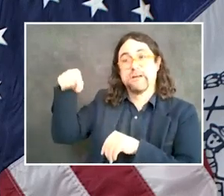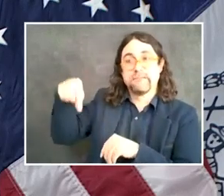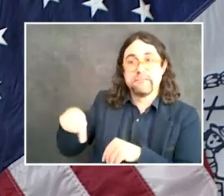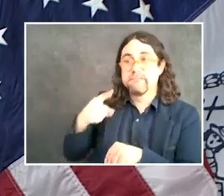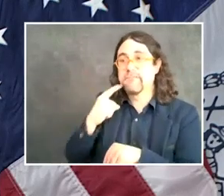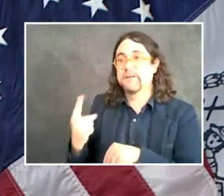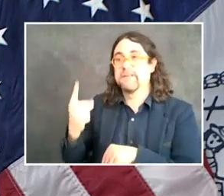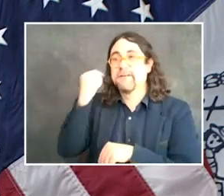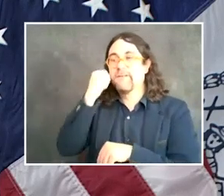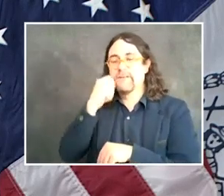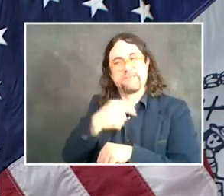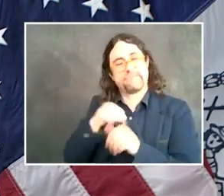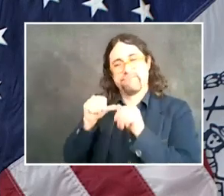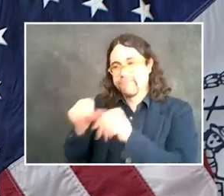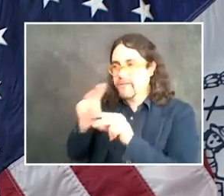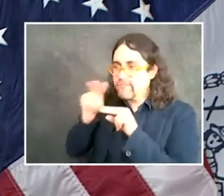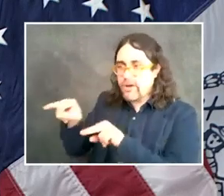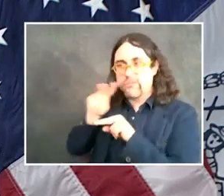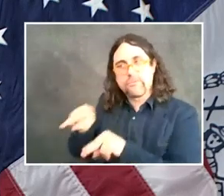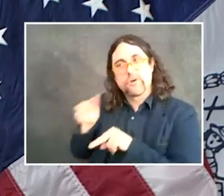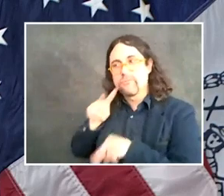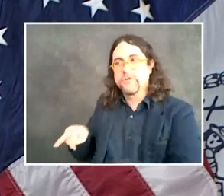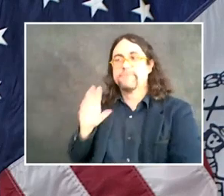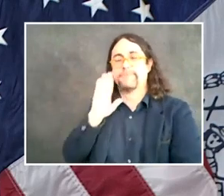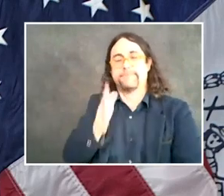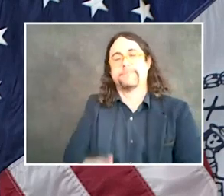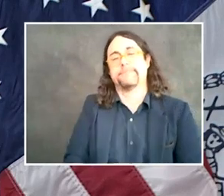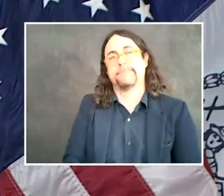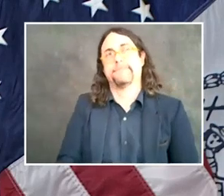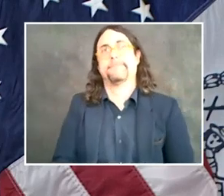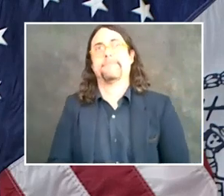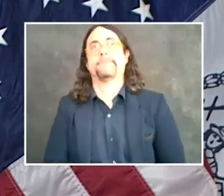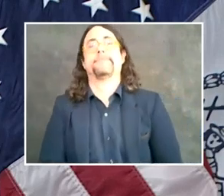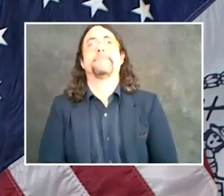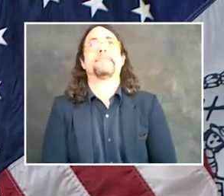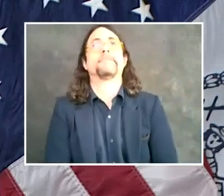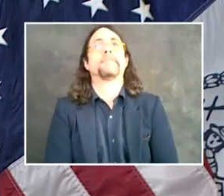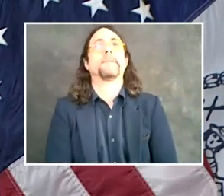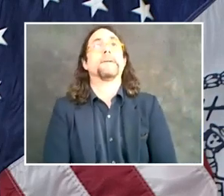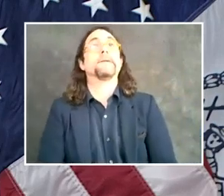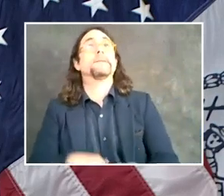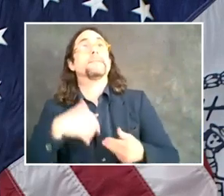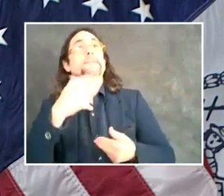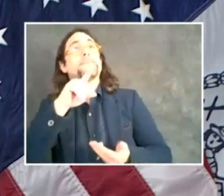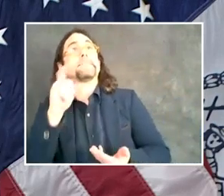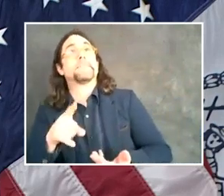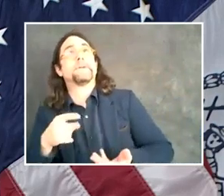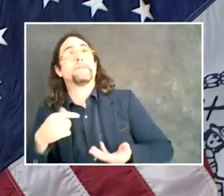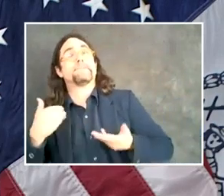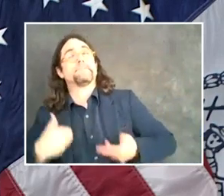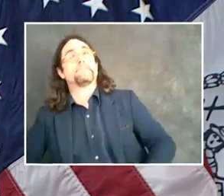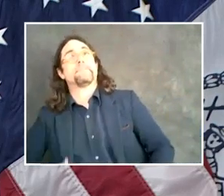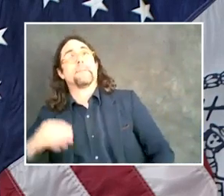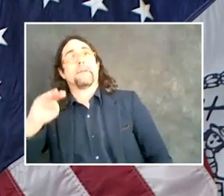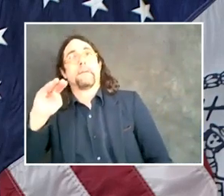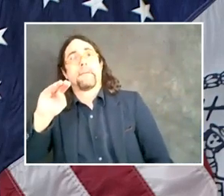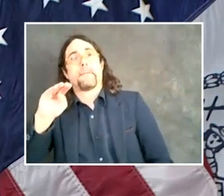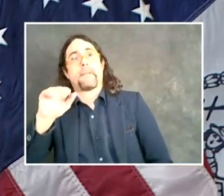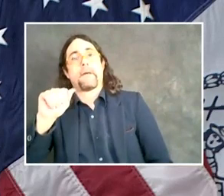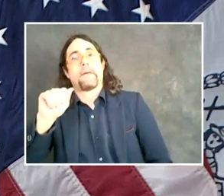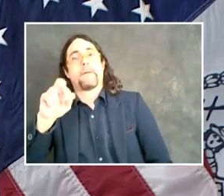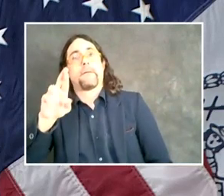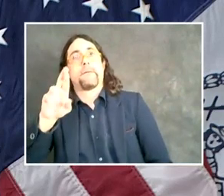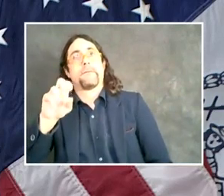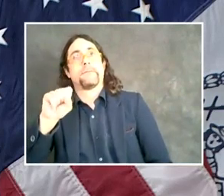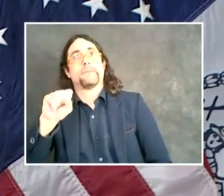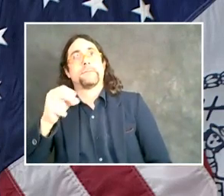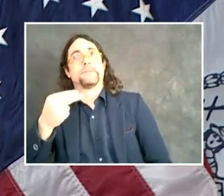WHEN THE TIME IS RIGHT.